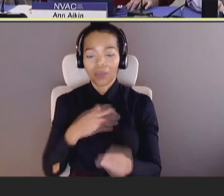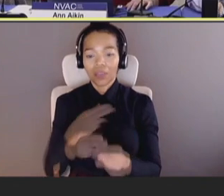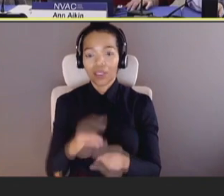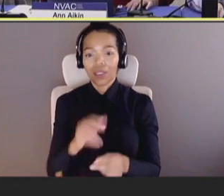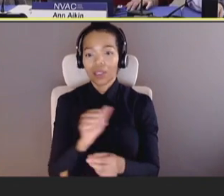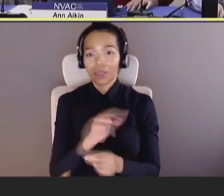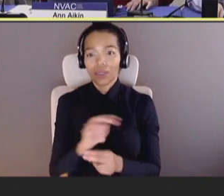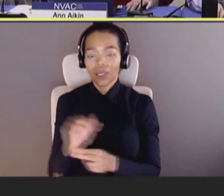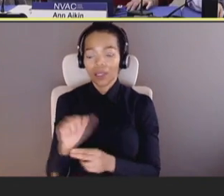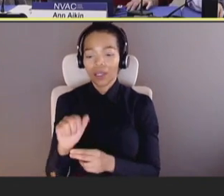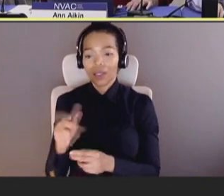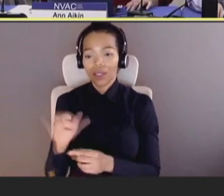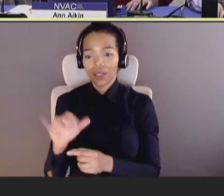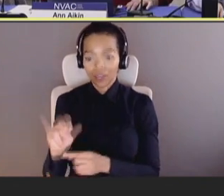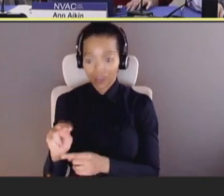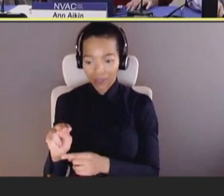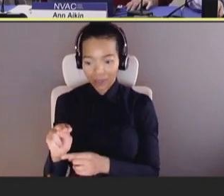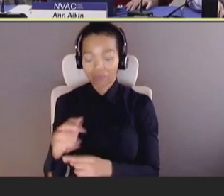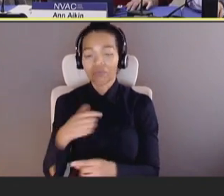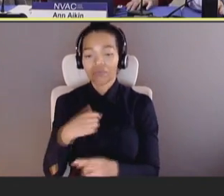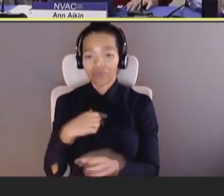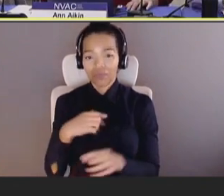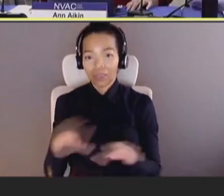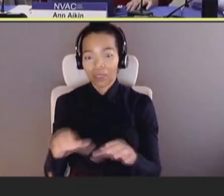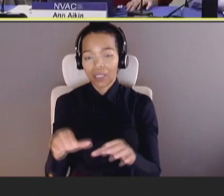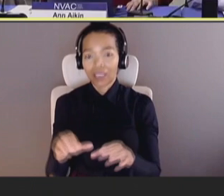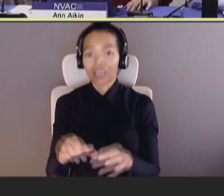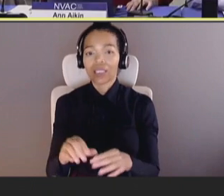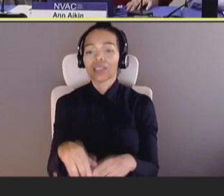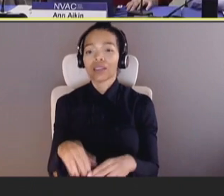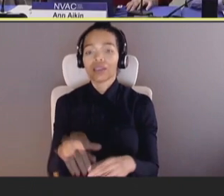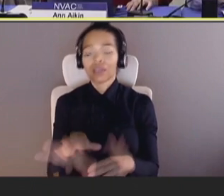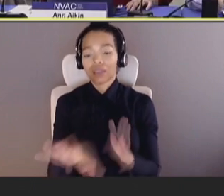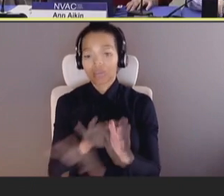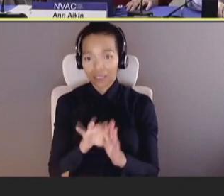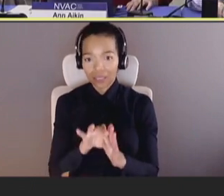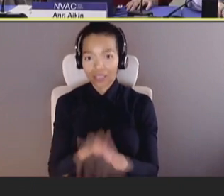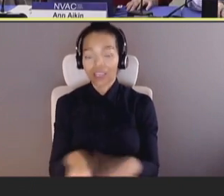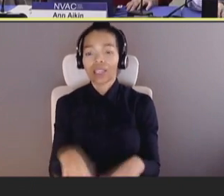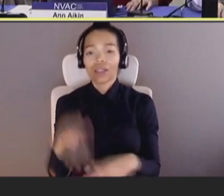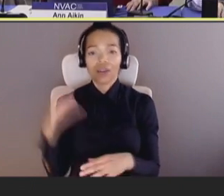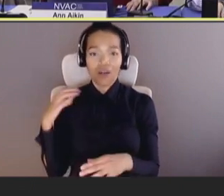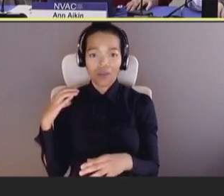acting designated federal officer for NVAC, or the National Vaccine Advisory Committee.